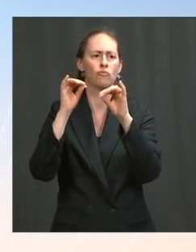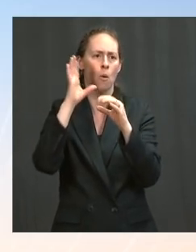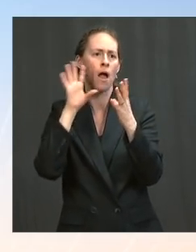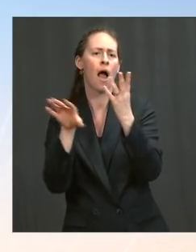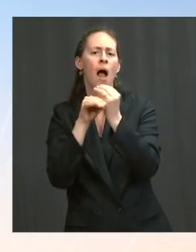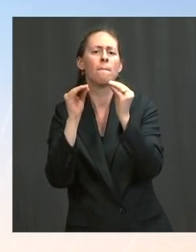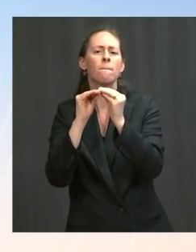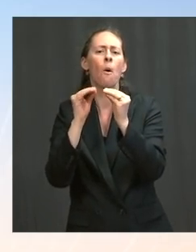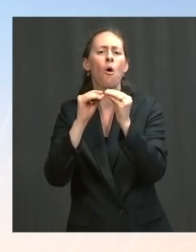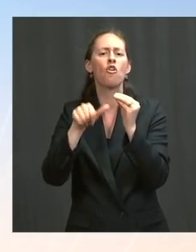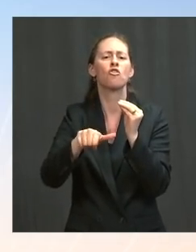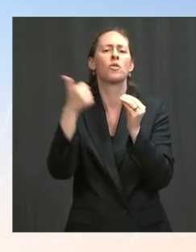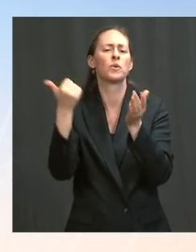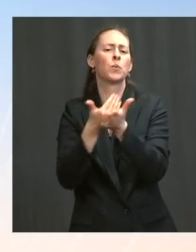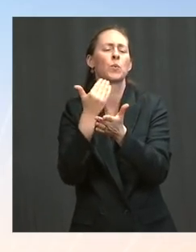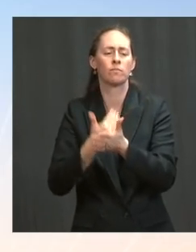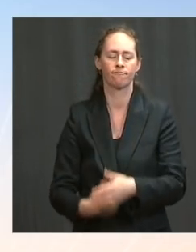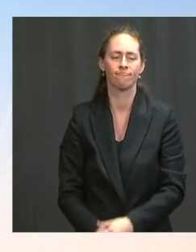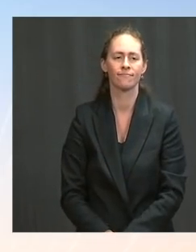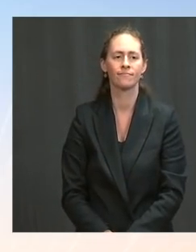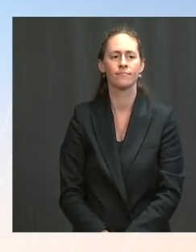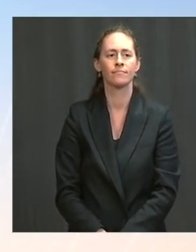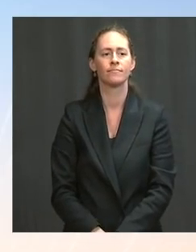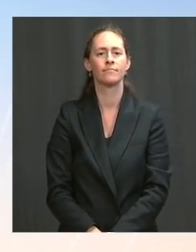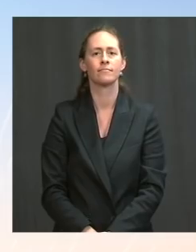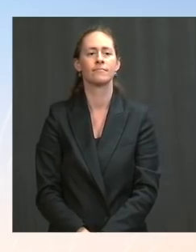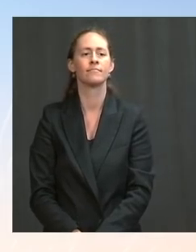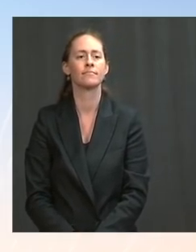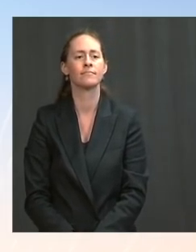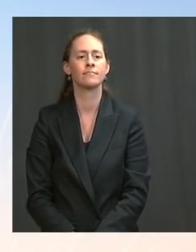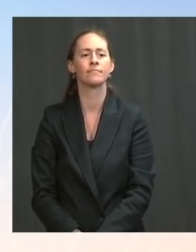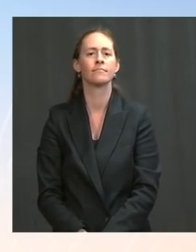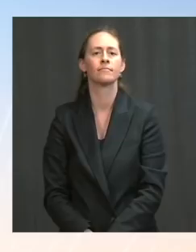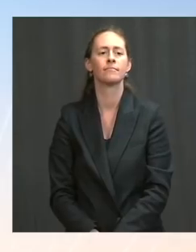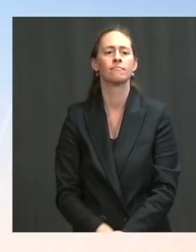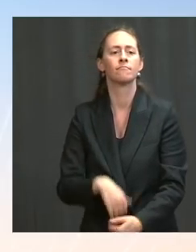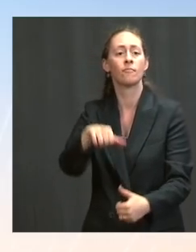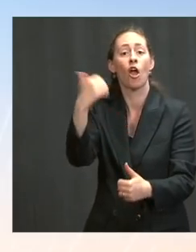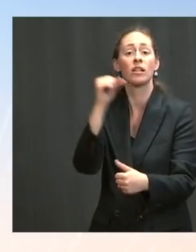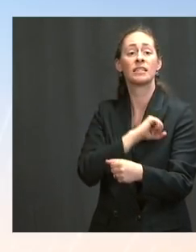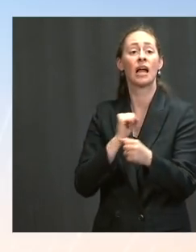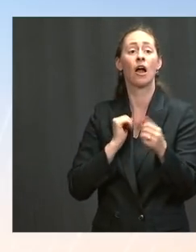that his reading of the President's statement over the weekend was, "If the infrastructure bill reaches his desk